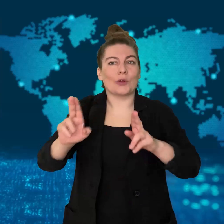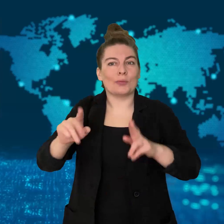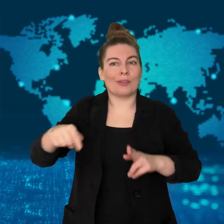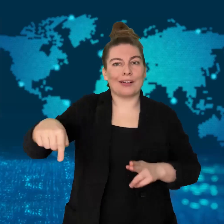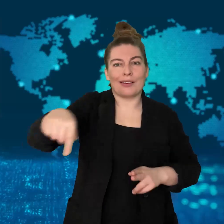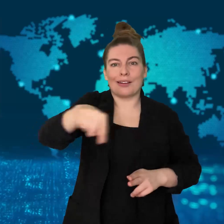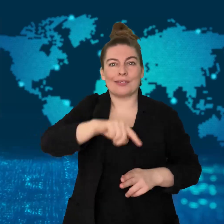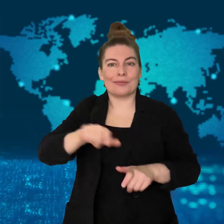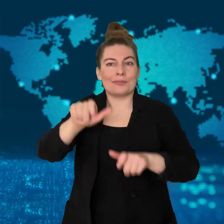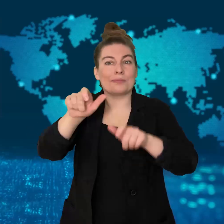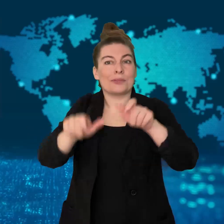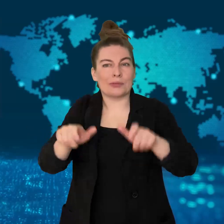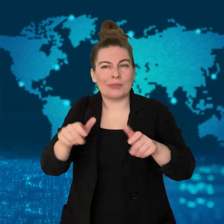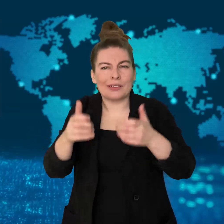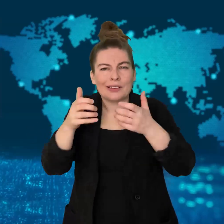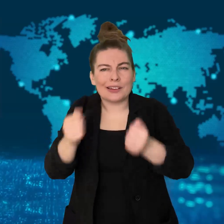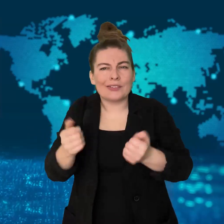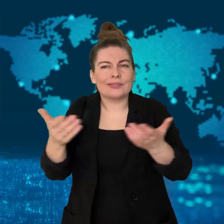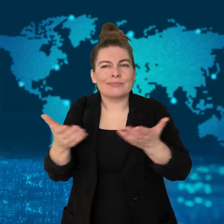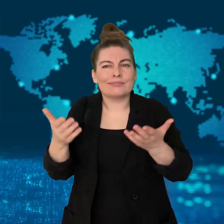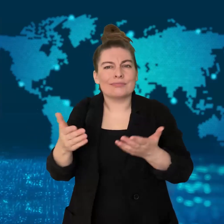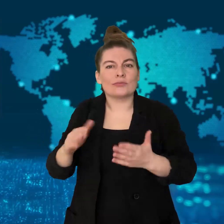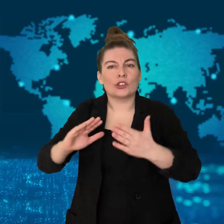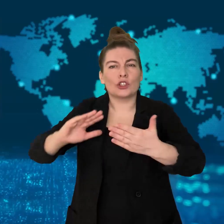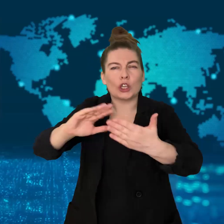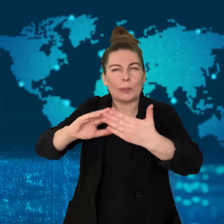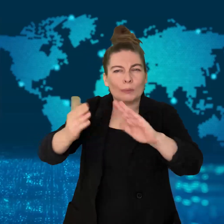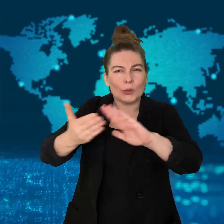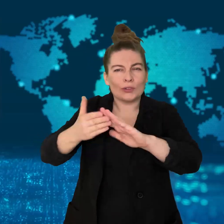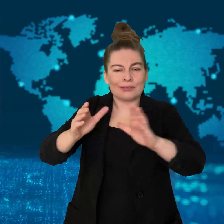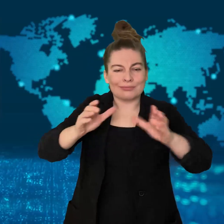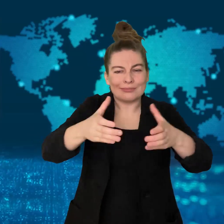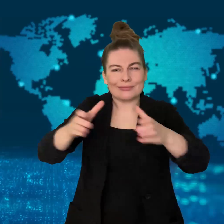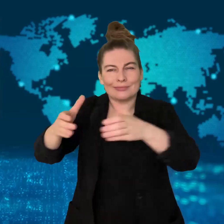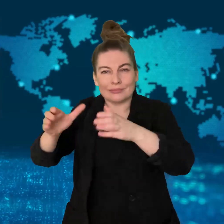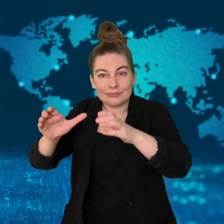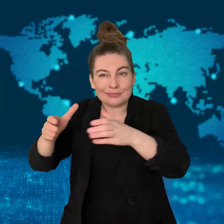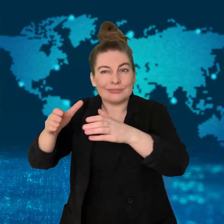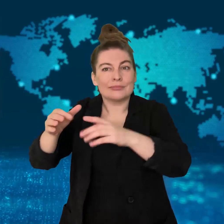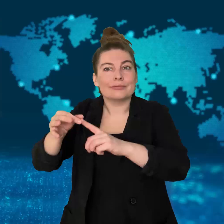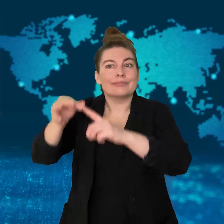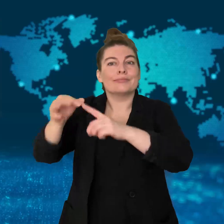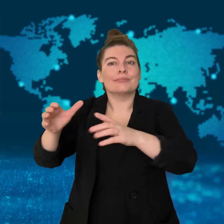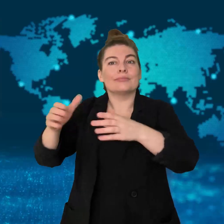A majority of them were civilians from the Alawite community.